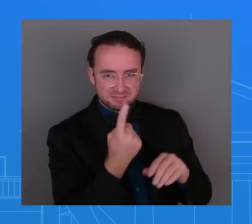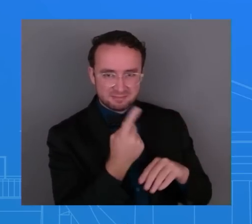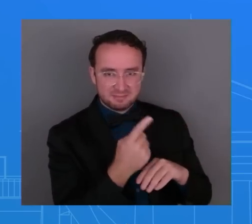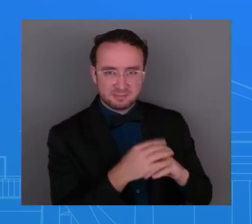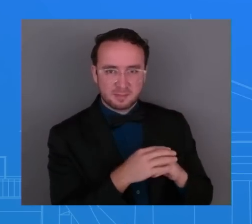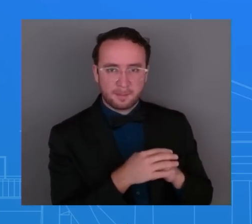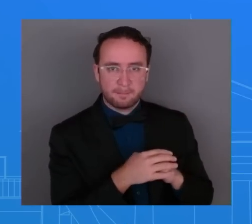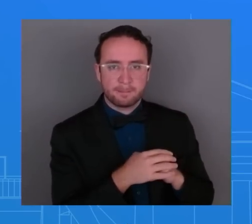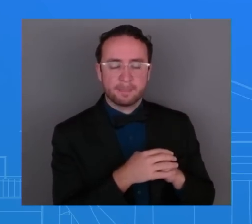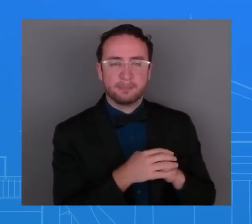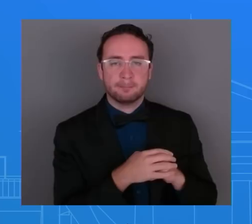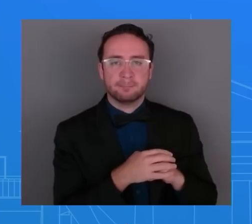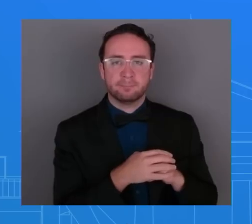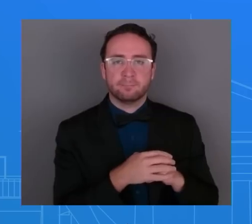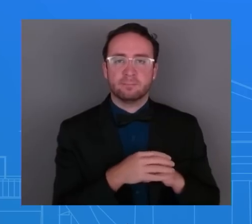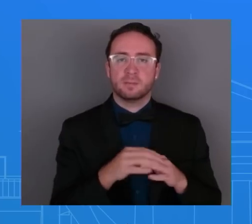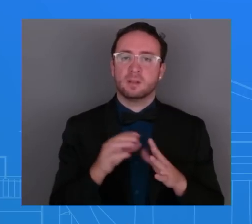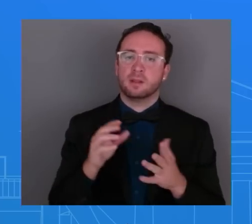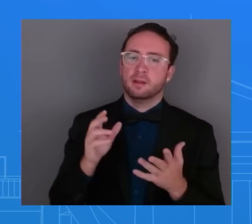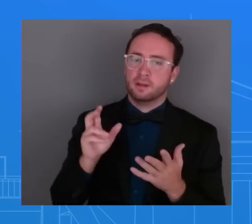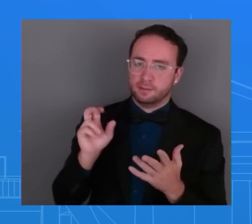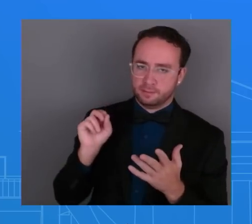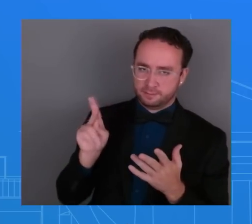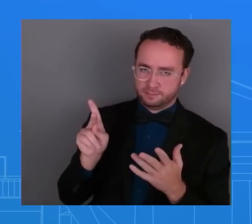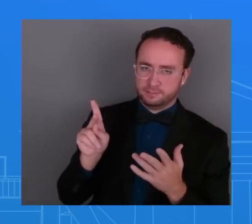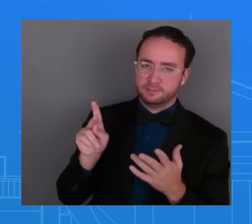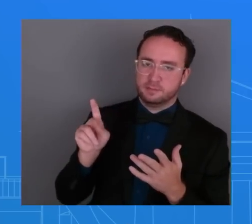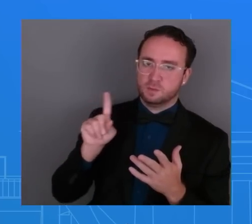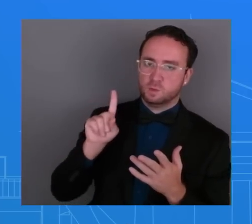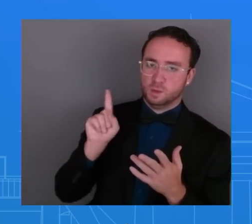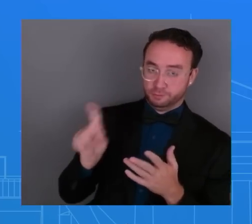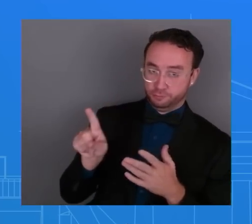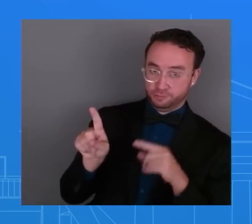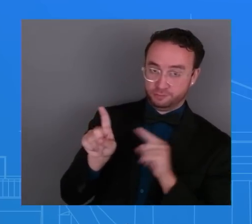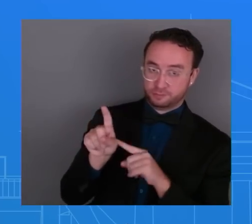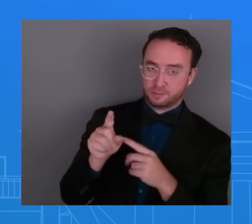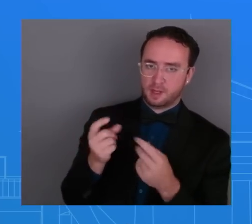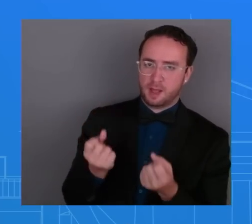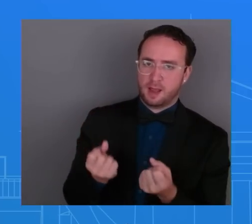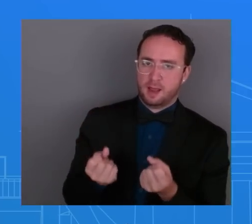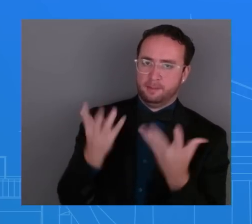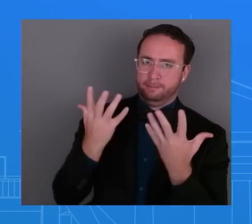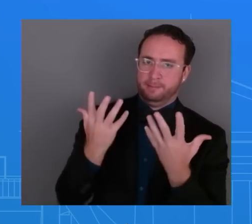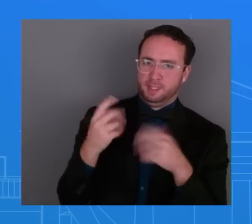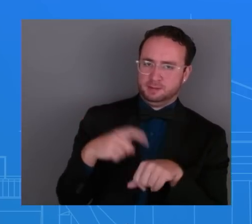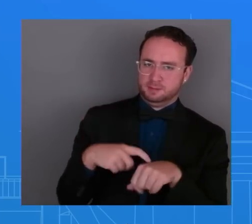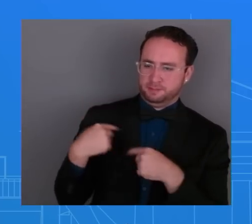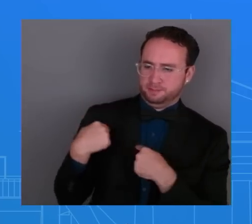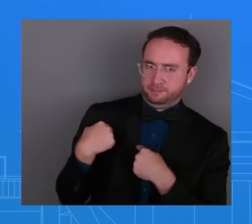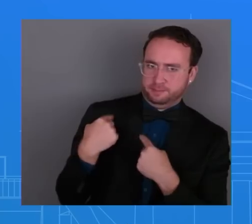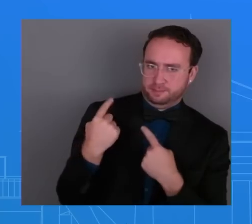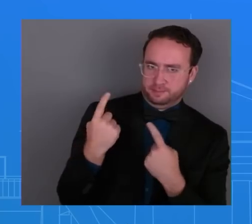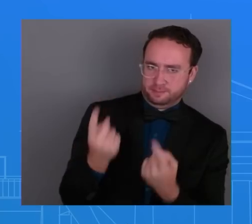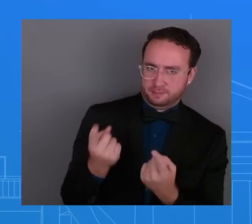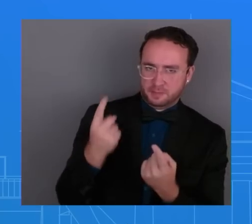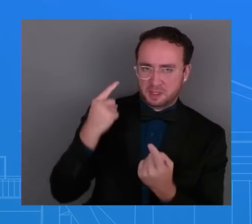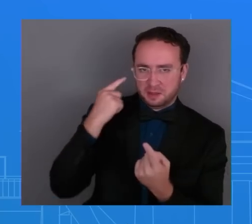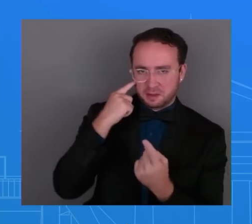Ms. Jean-Pierre: I mean, that -- you're -- you're making a huge jump. Wh- -- wh- -- she did not say this. The Press: If -- Ms. Jean-Pierre: This is something that you are assuming. The Press: Well, her -- Ms. Jean-Pierre: I don't understand